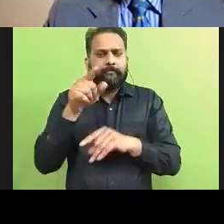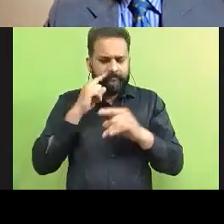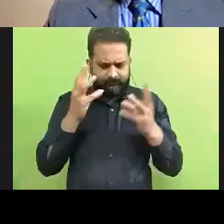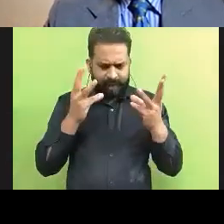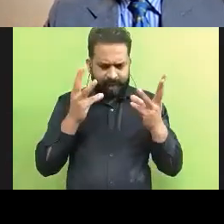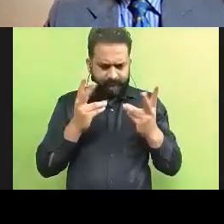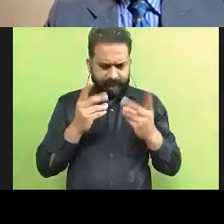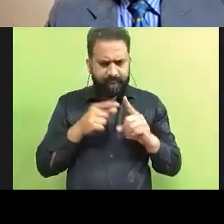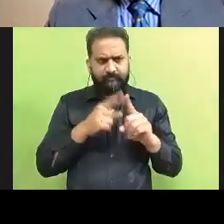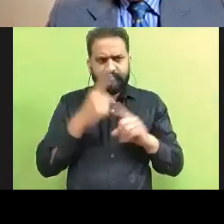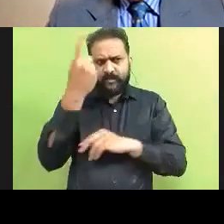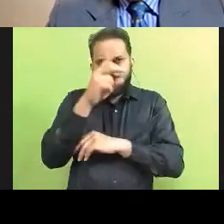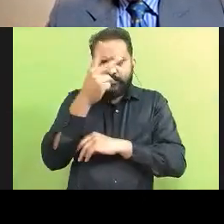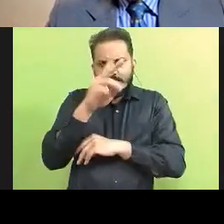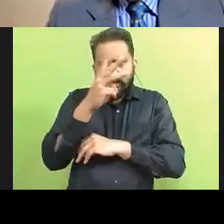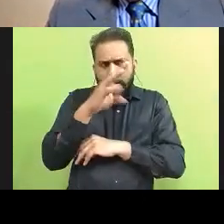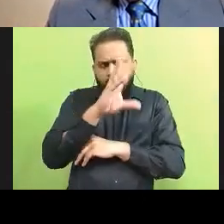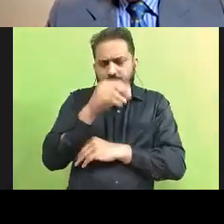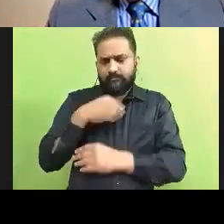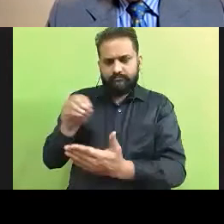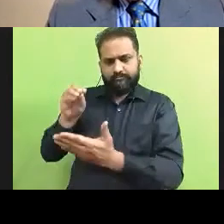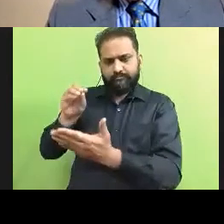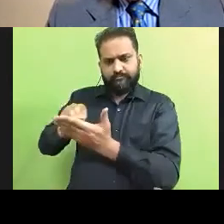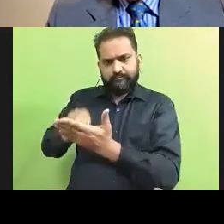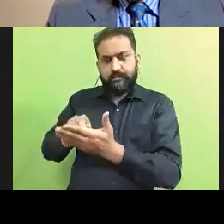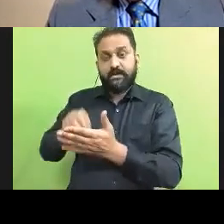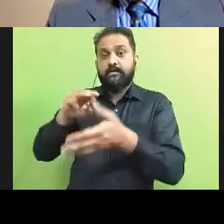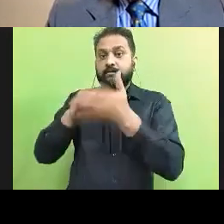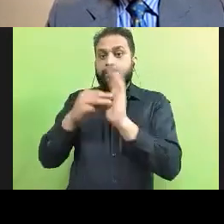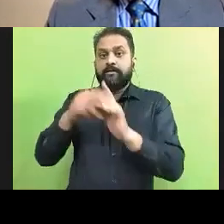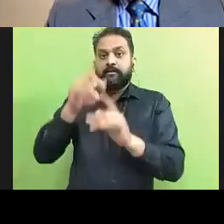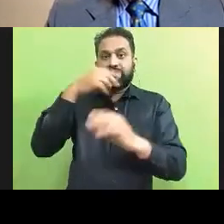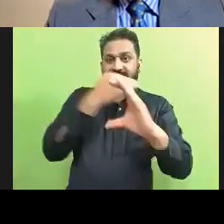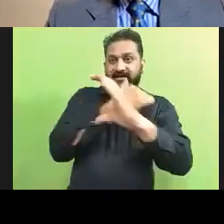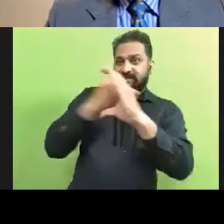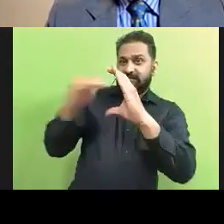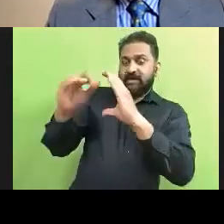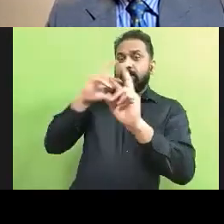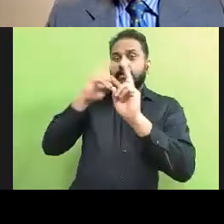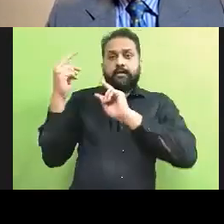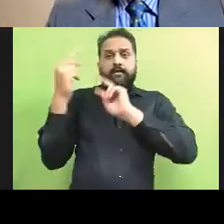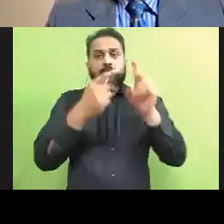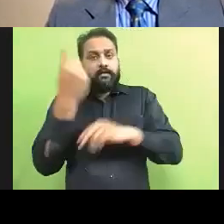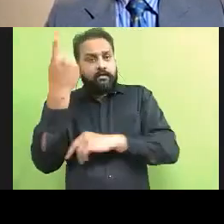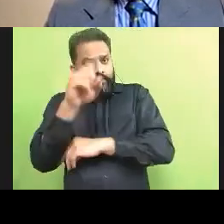on that so you will know that the response was given in two days time or two weeks or two months